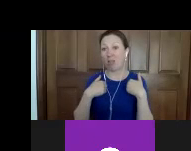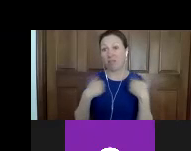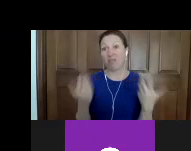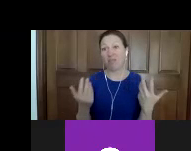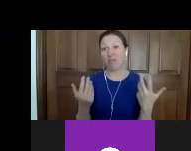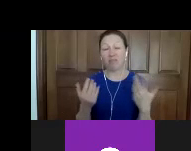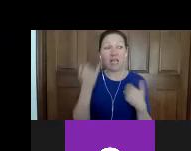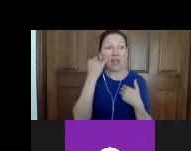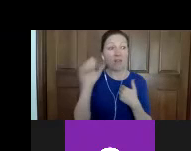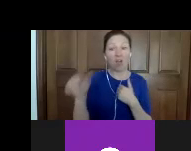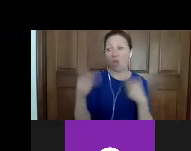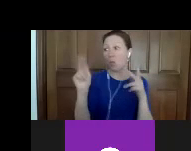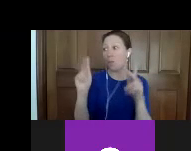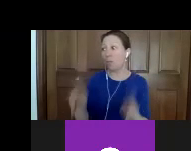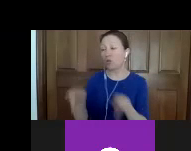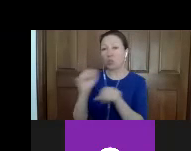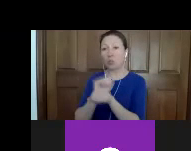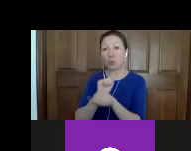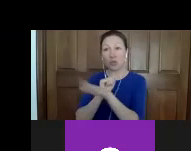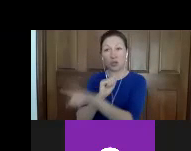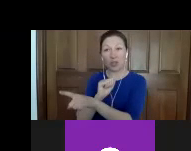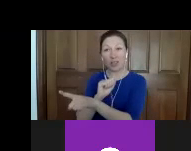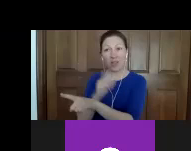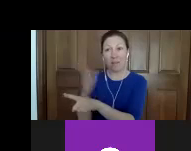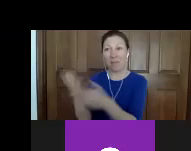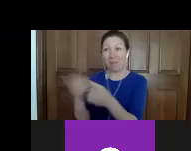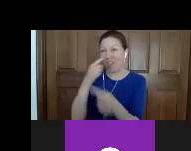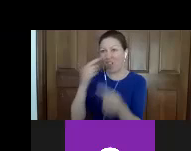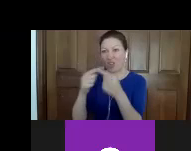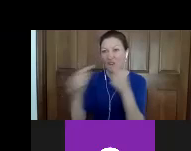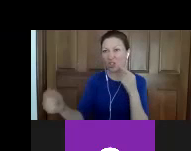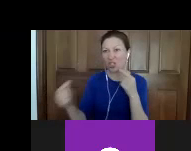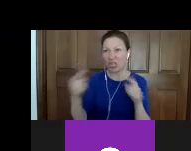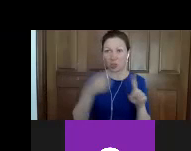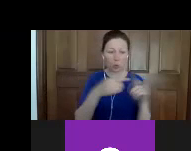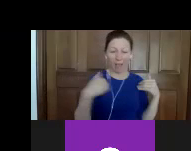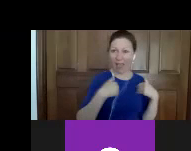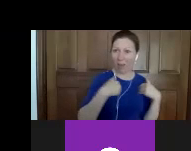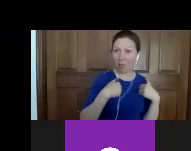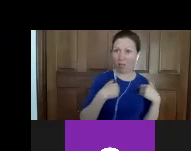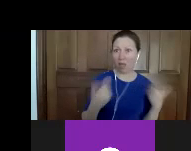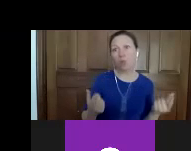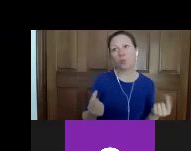the employer is allowed to do is to say, well, what are the specific tasks that the animal